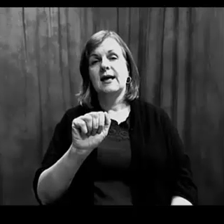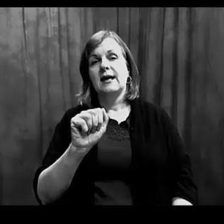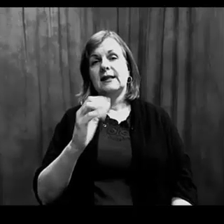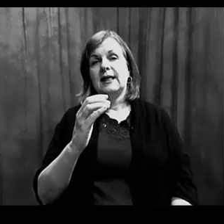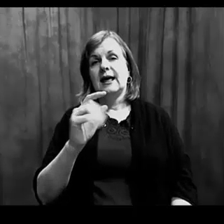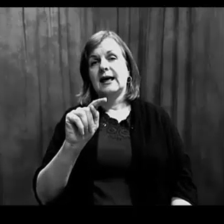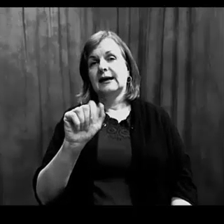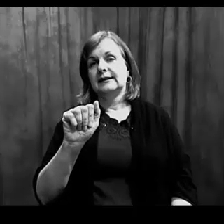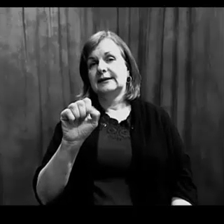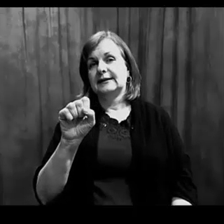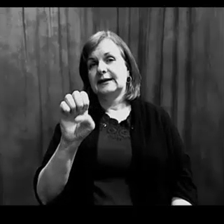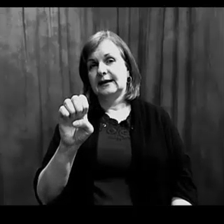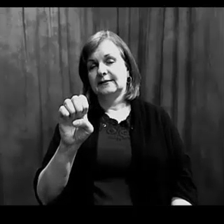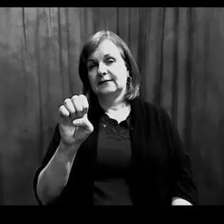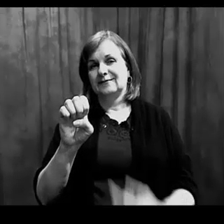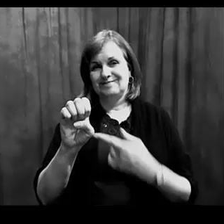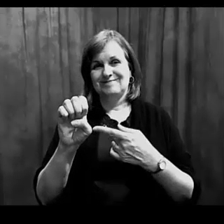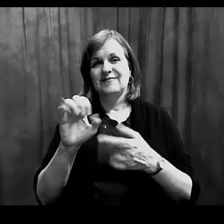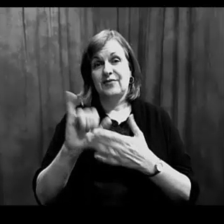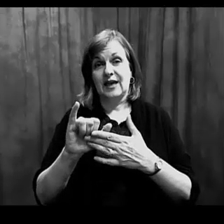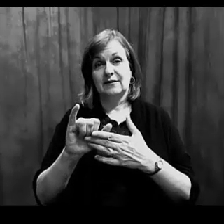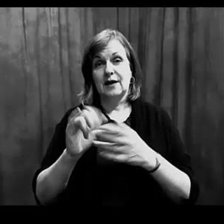lactase